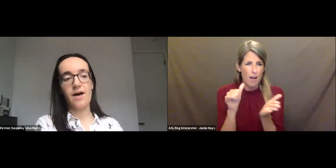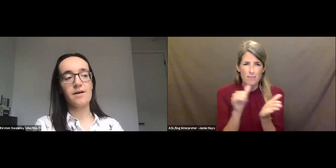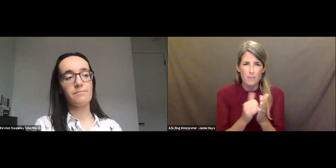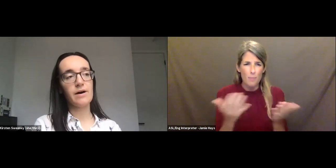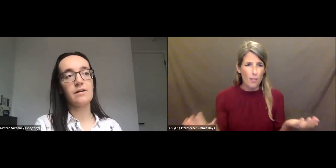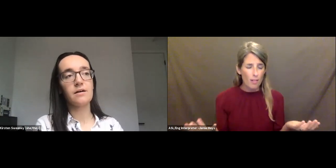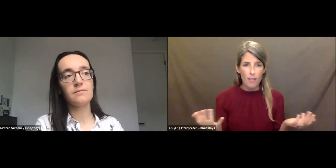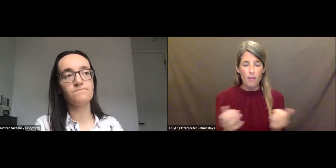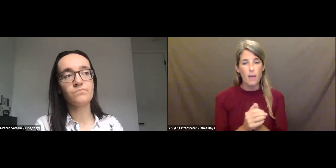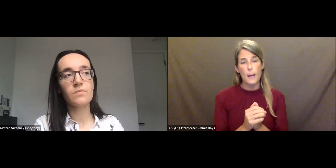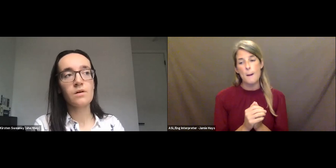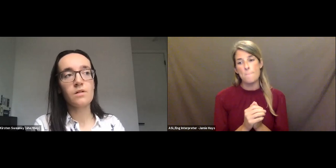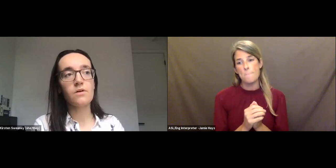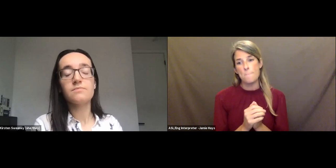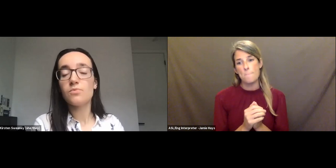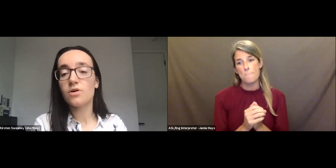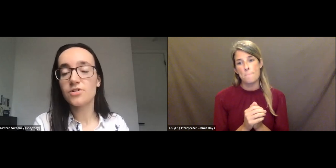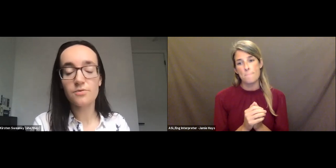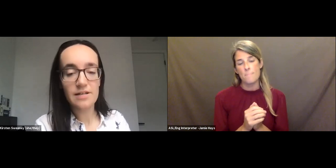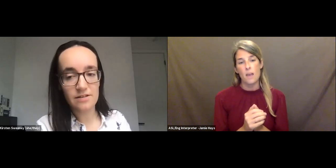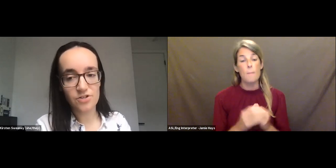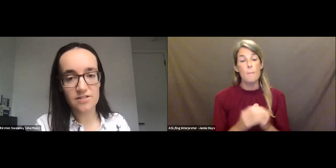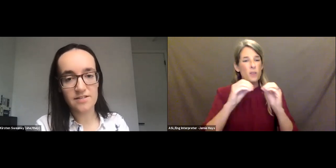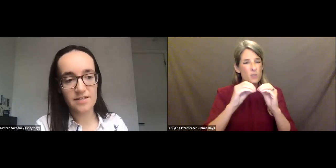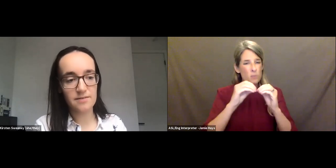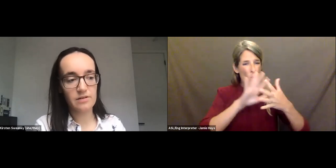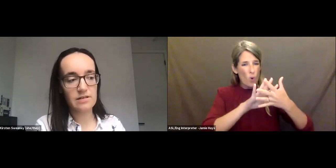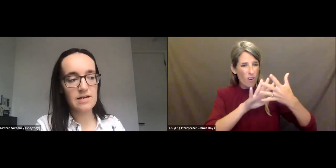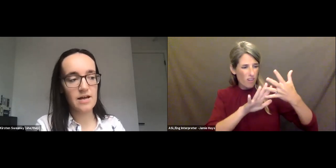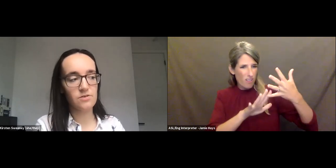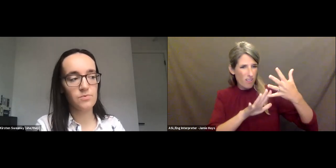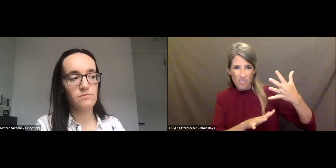that. But there's more to it than just accessibility. And we